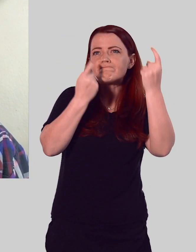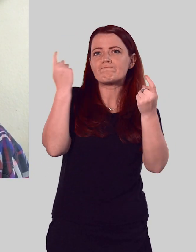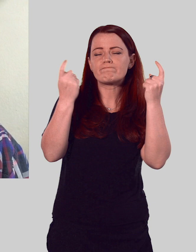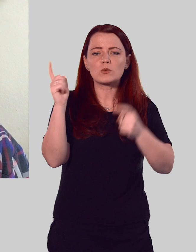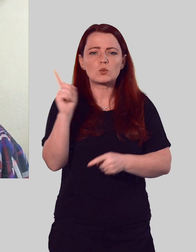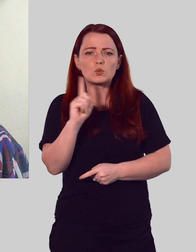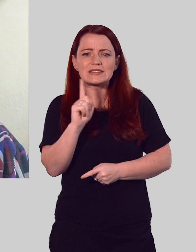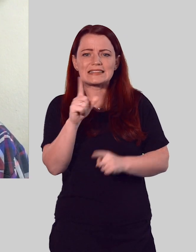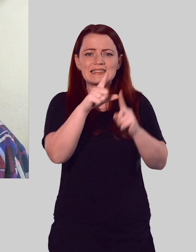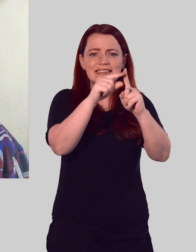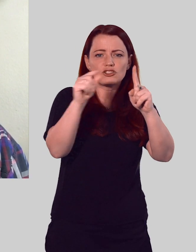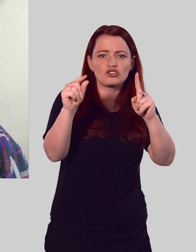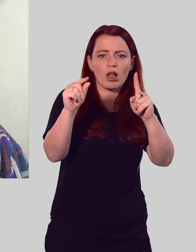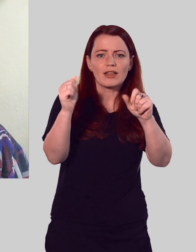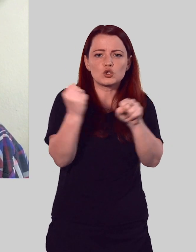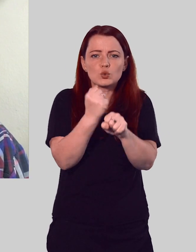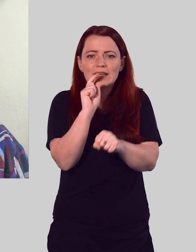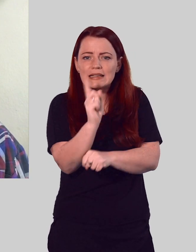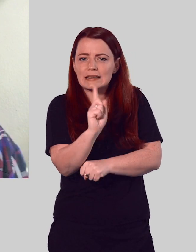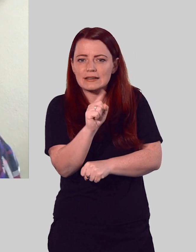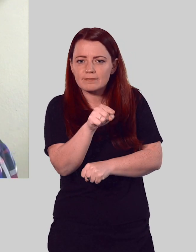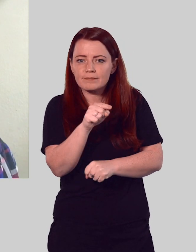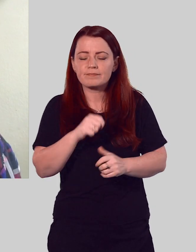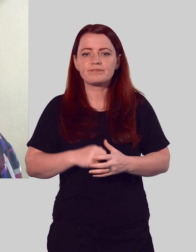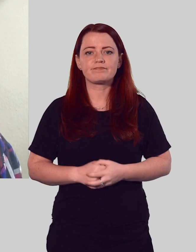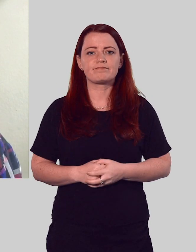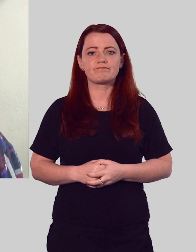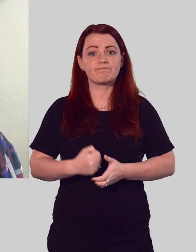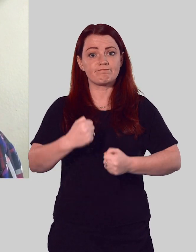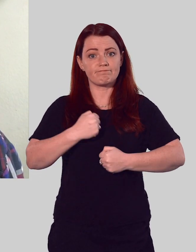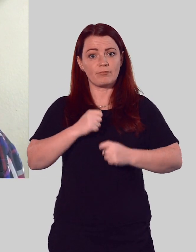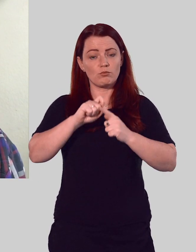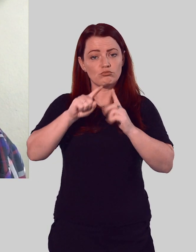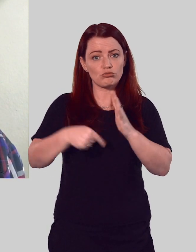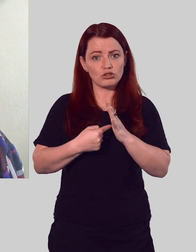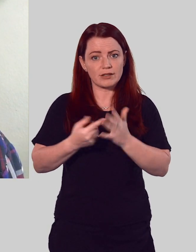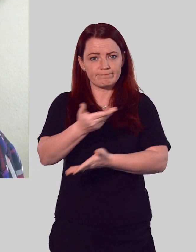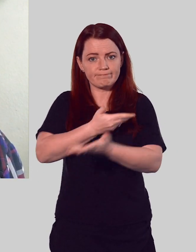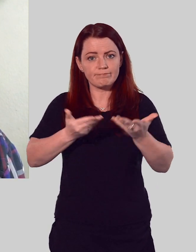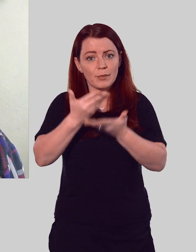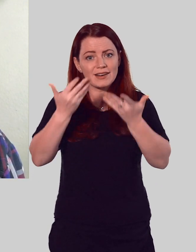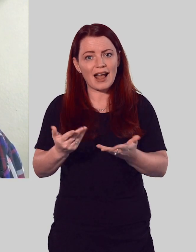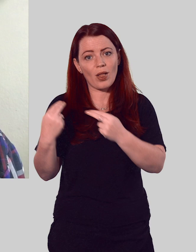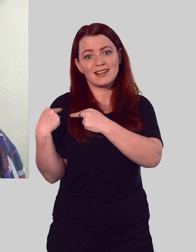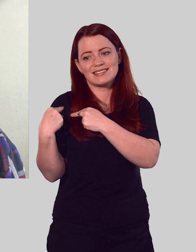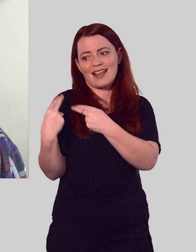doing specifically. For the project I'm talking about here, The Delegation, we use digital